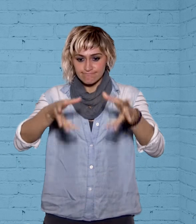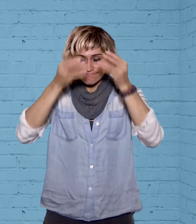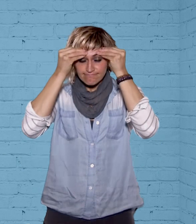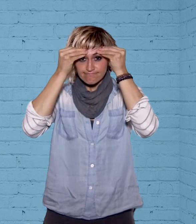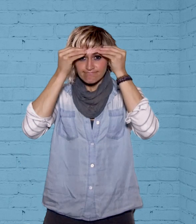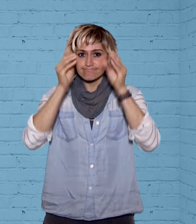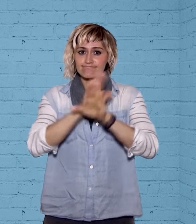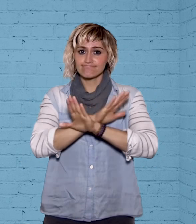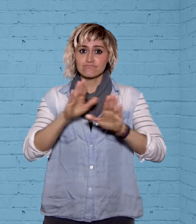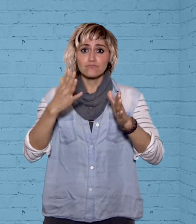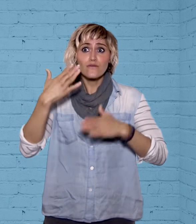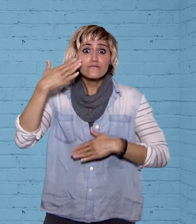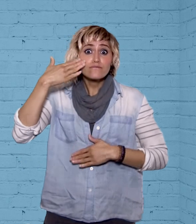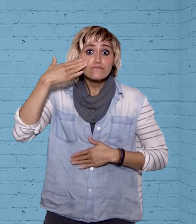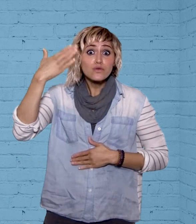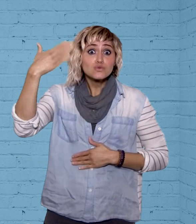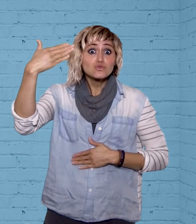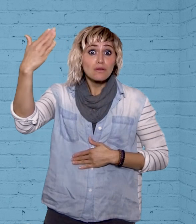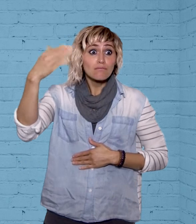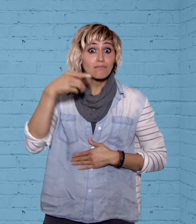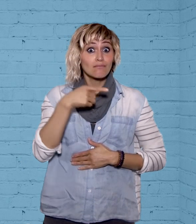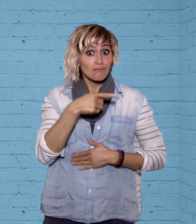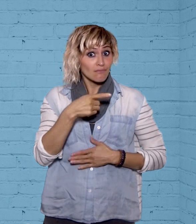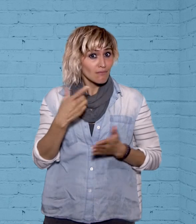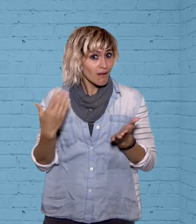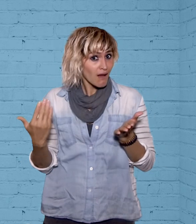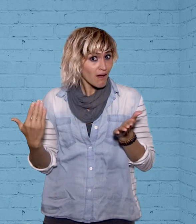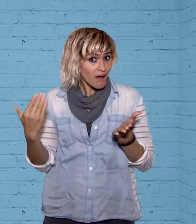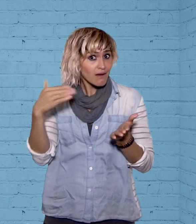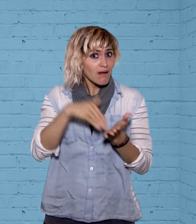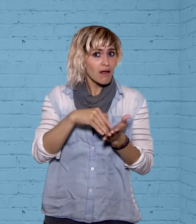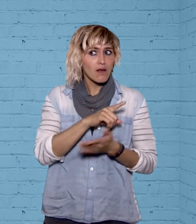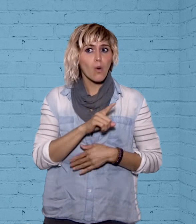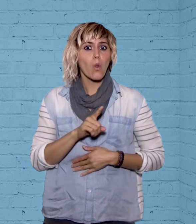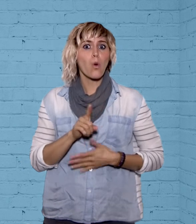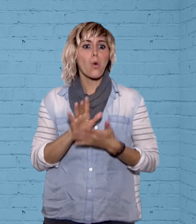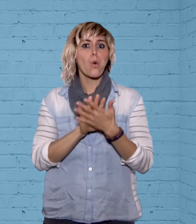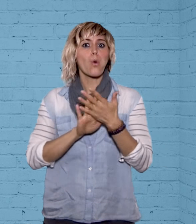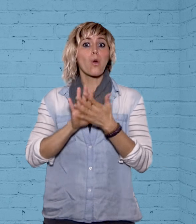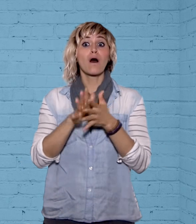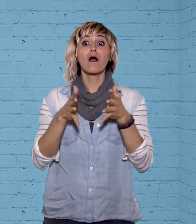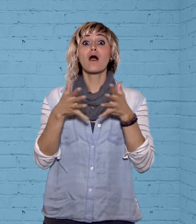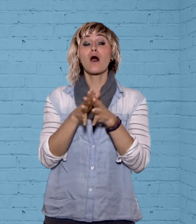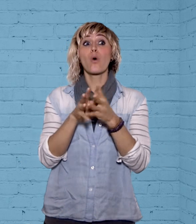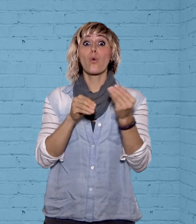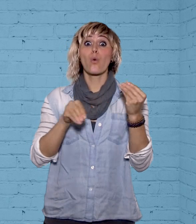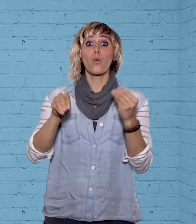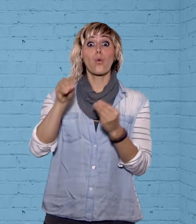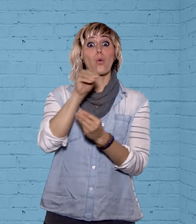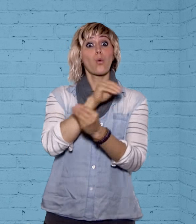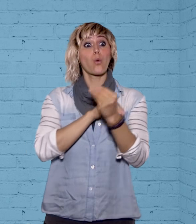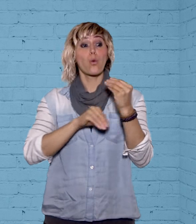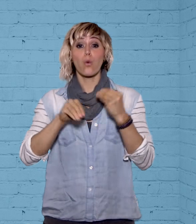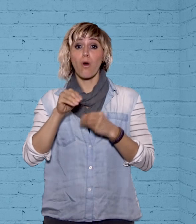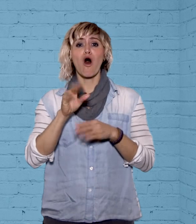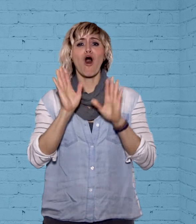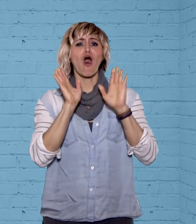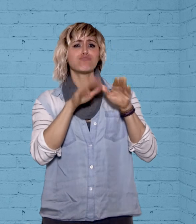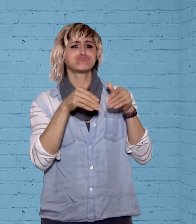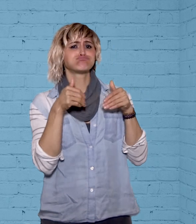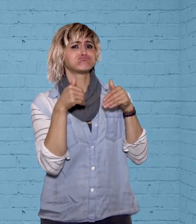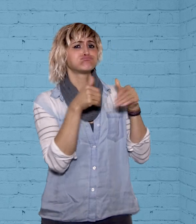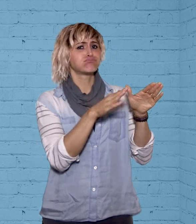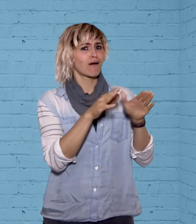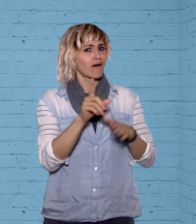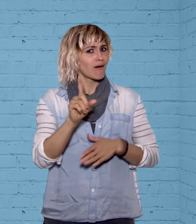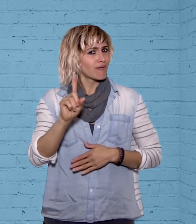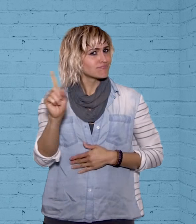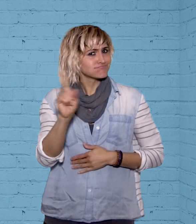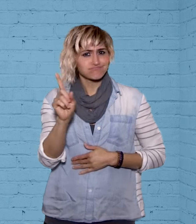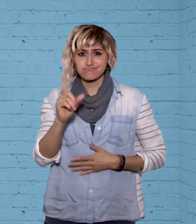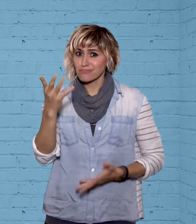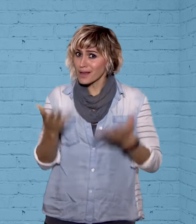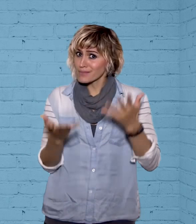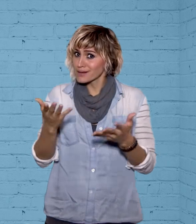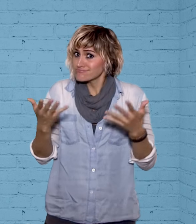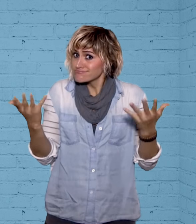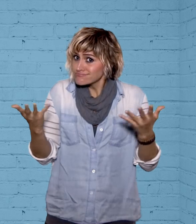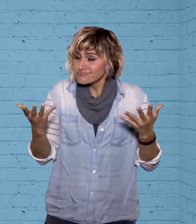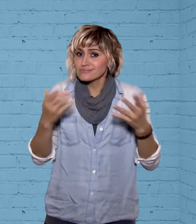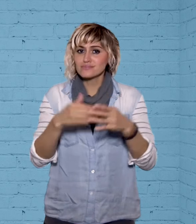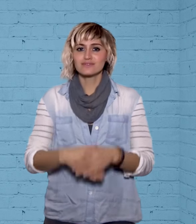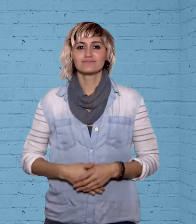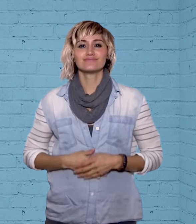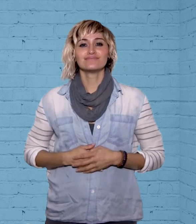Maybe Lochte will learn he can’t expect to